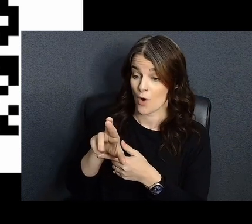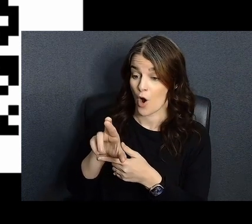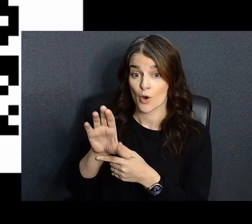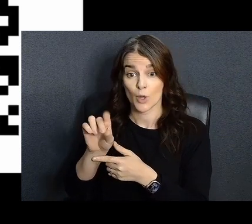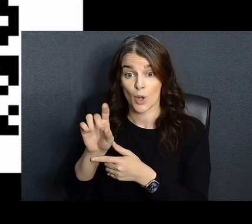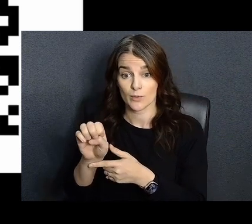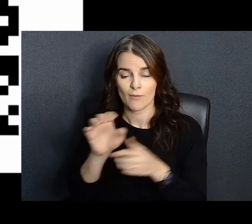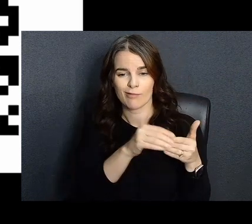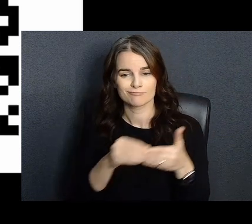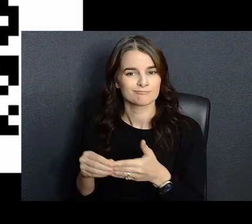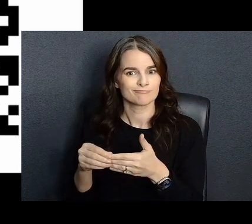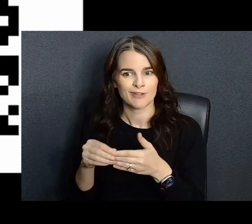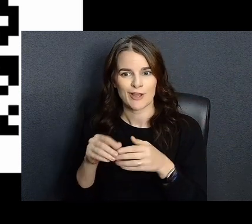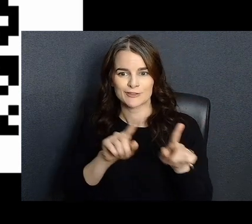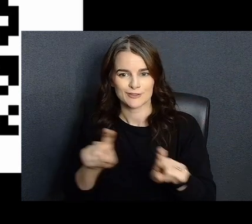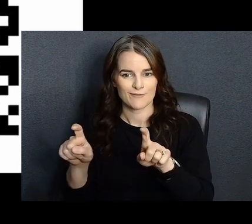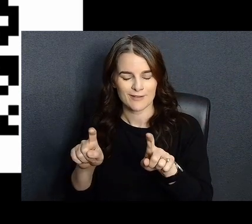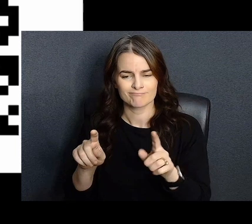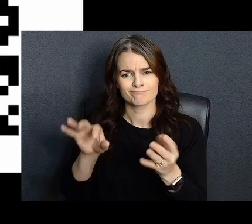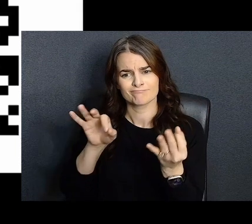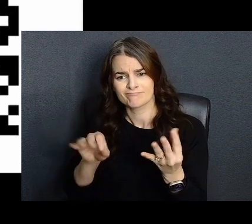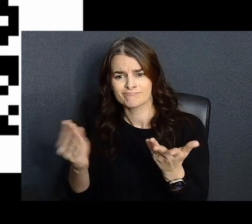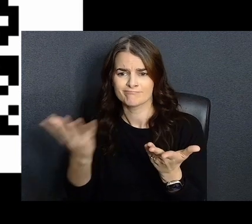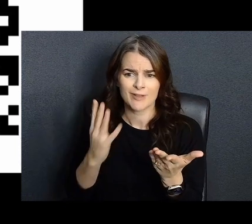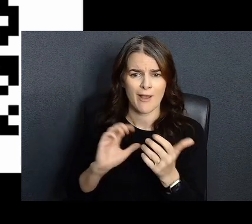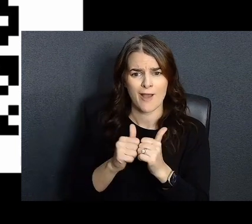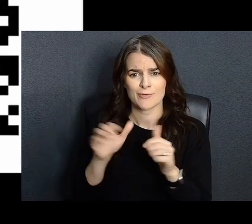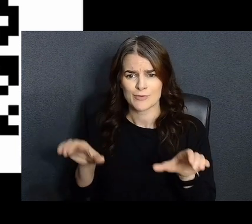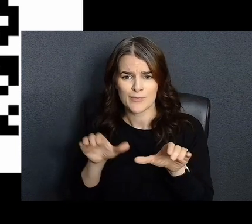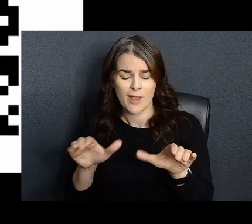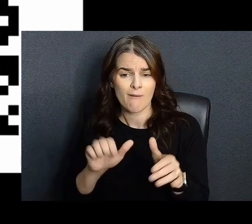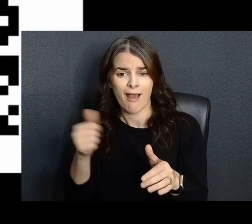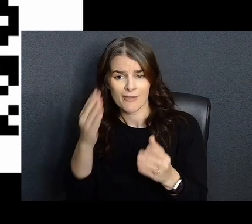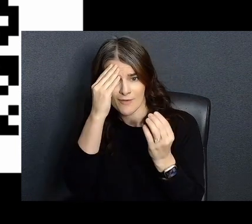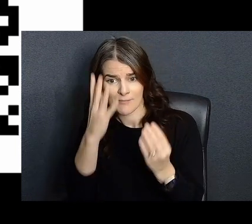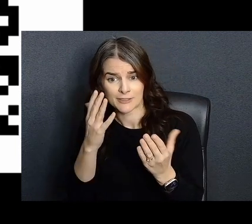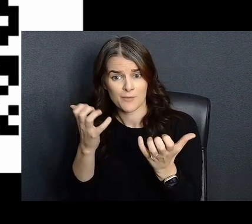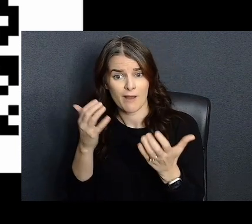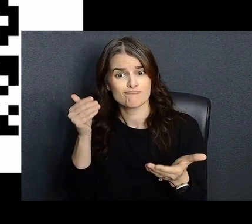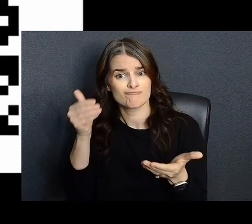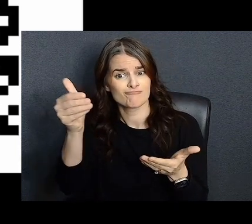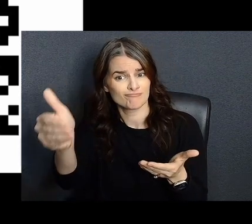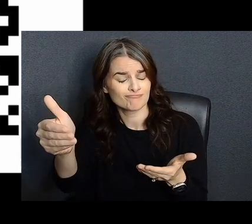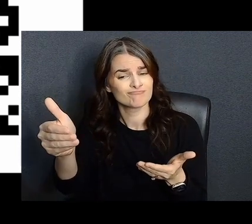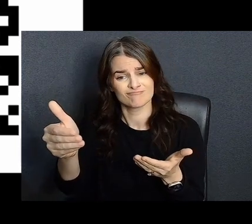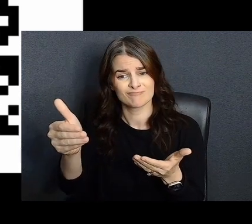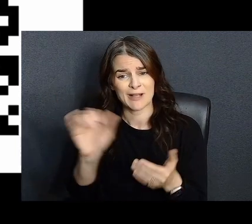What other information that you might want in the future as well. And it looks like Caitlin did put the survey